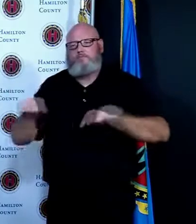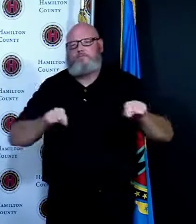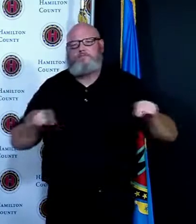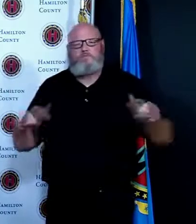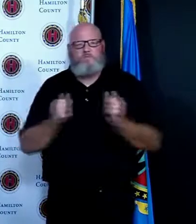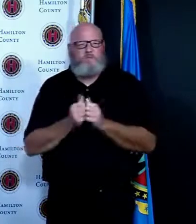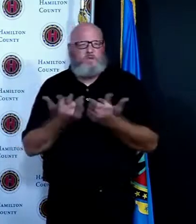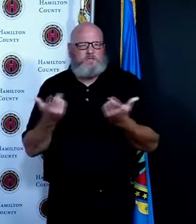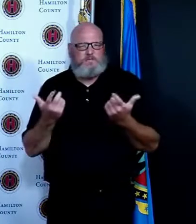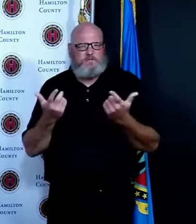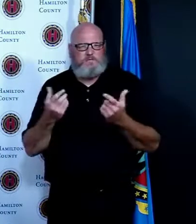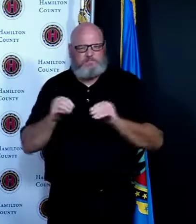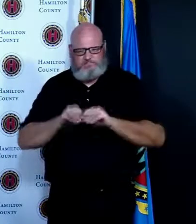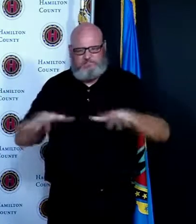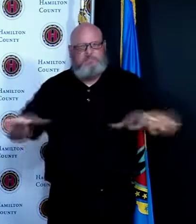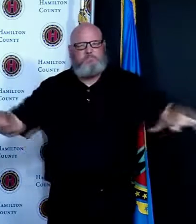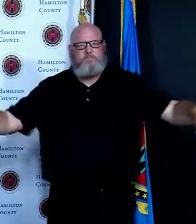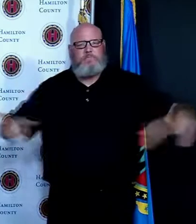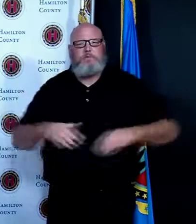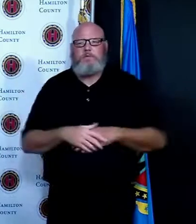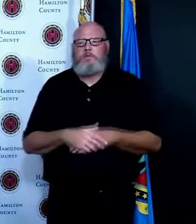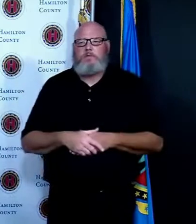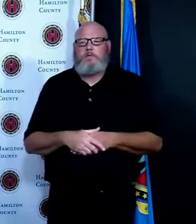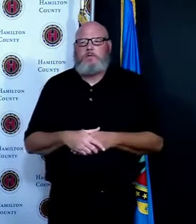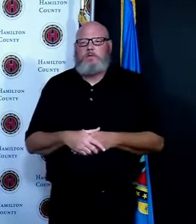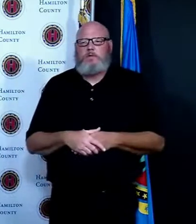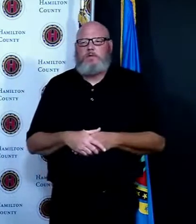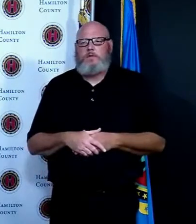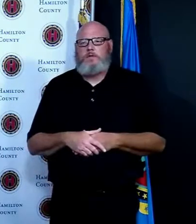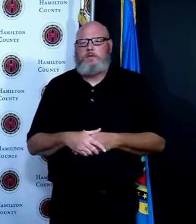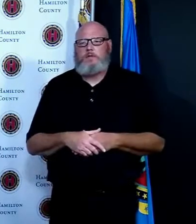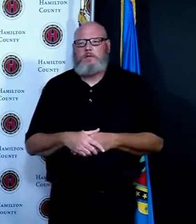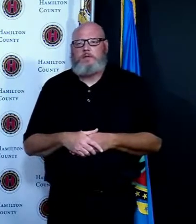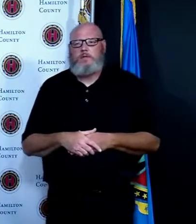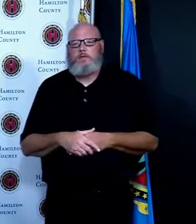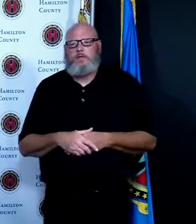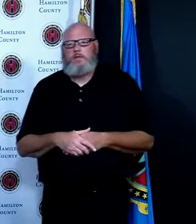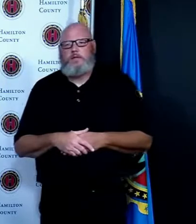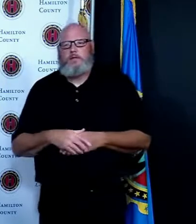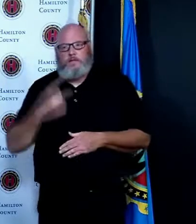thanksgiving and Christmas I mean you know Halloween it's an outdoor thing and you know it's